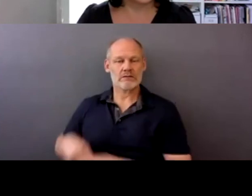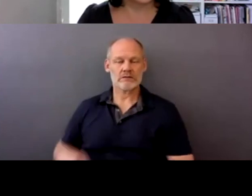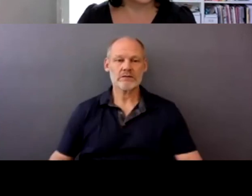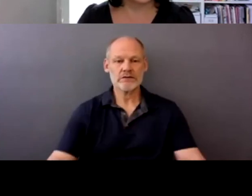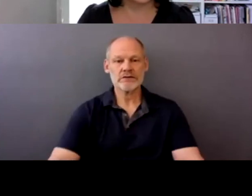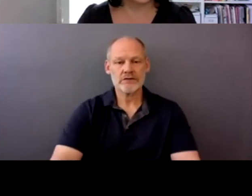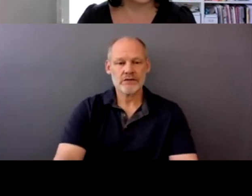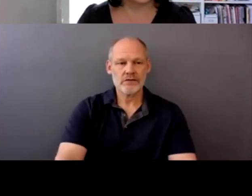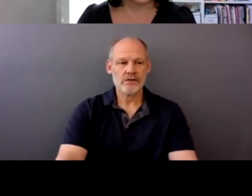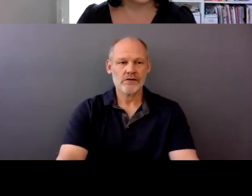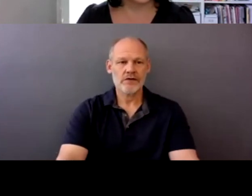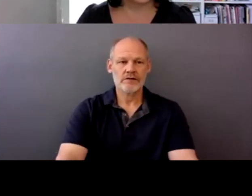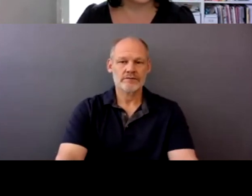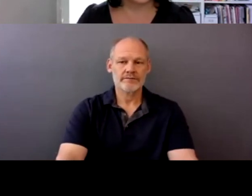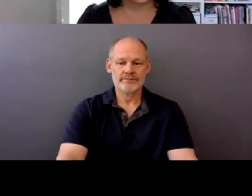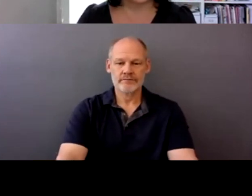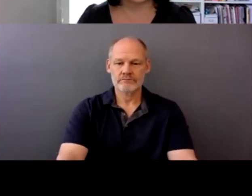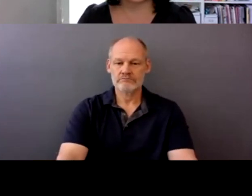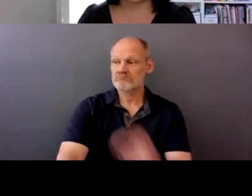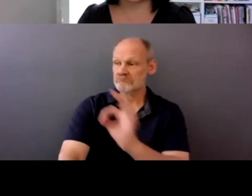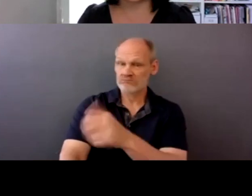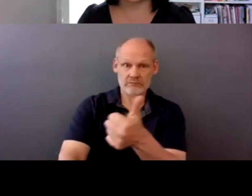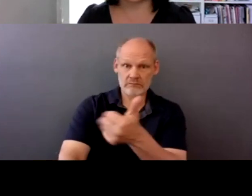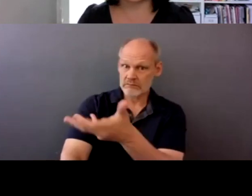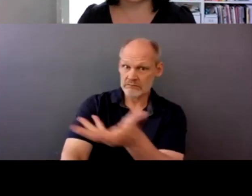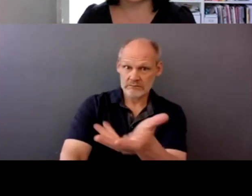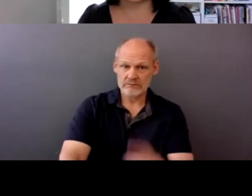Thanks. Anyone else?